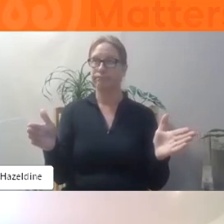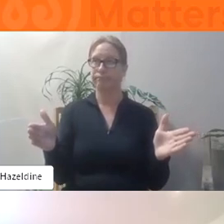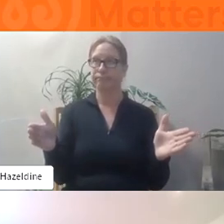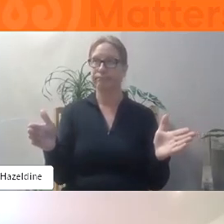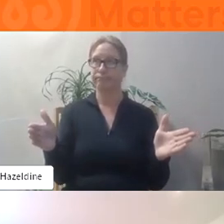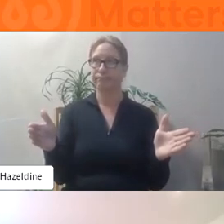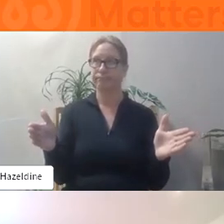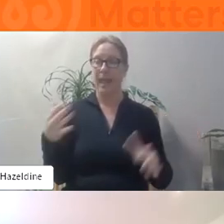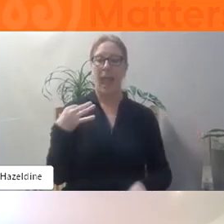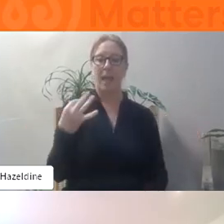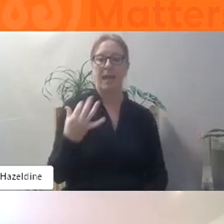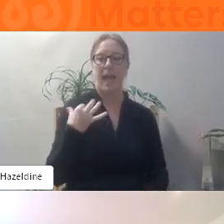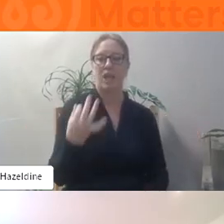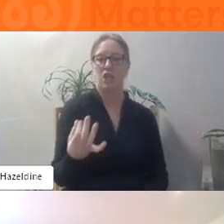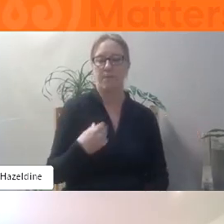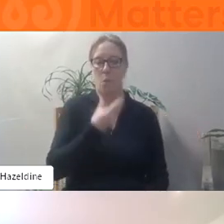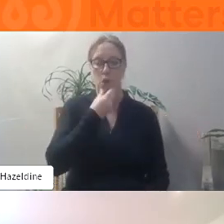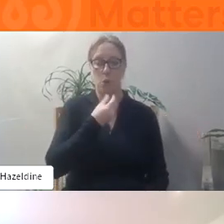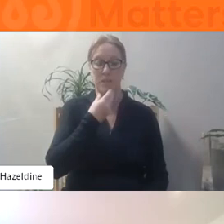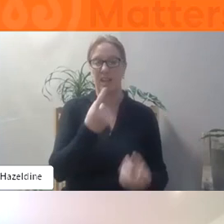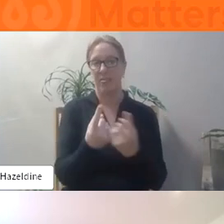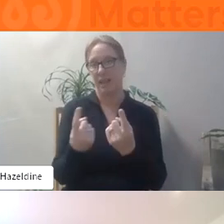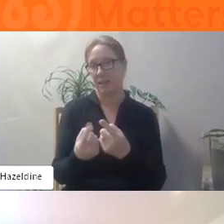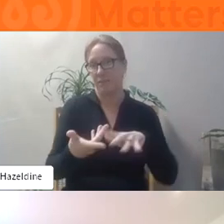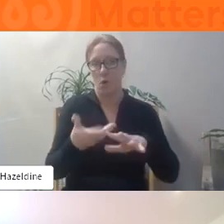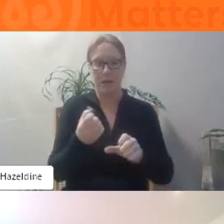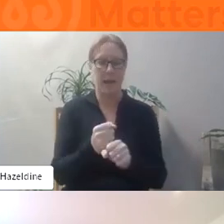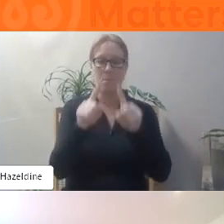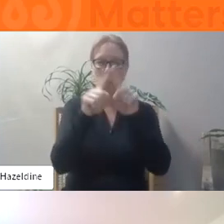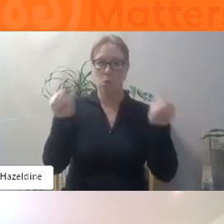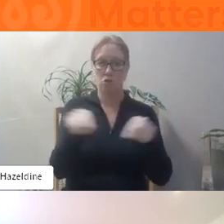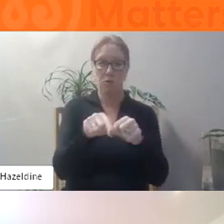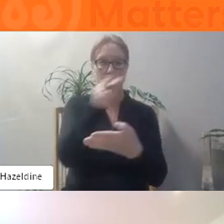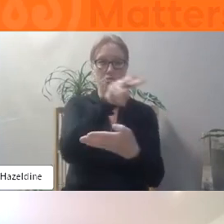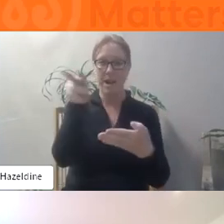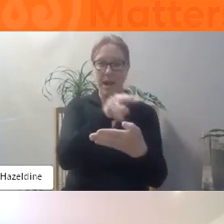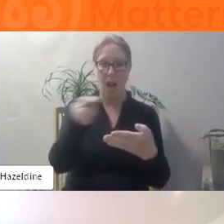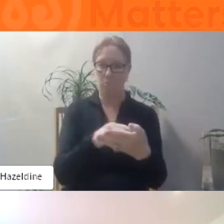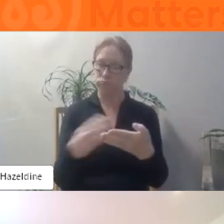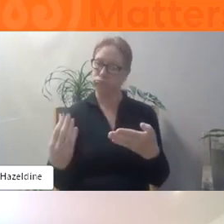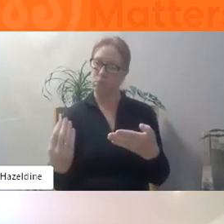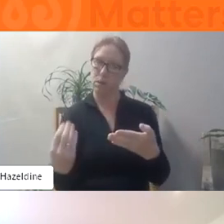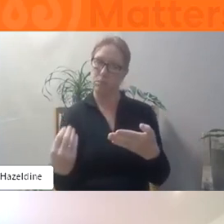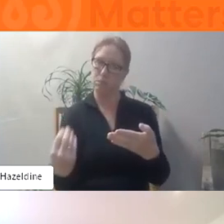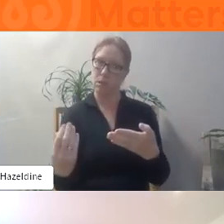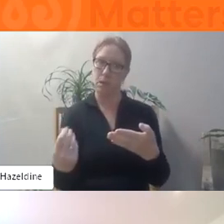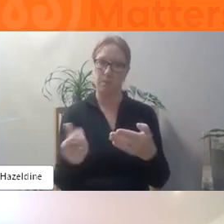for using things like screen readers for people who are wanting to listen